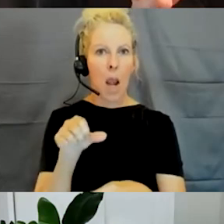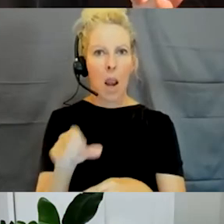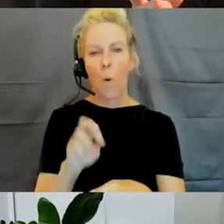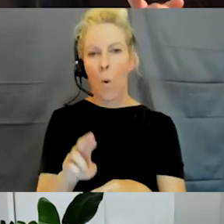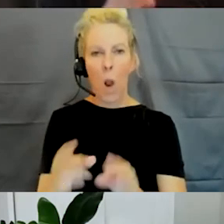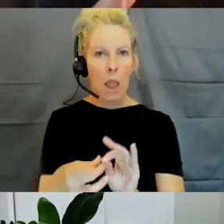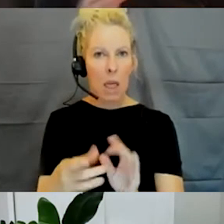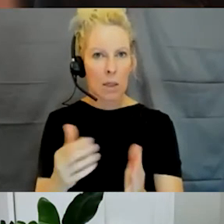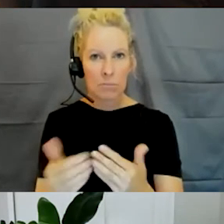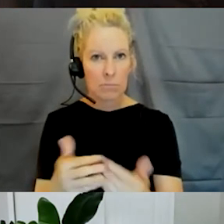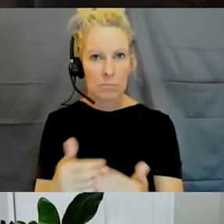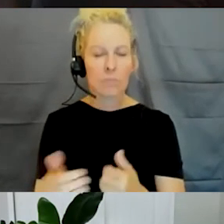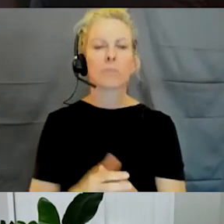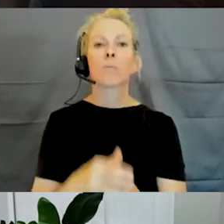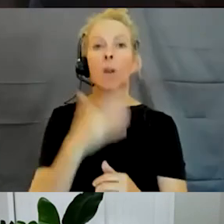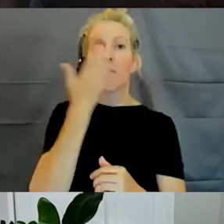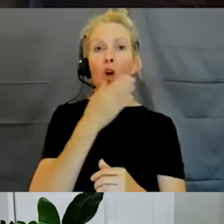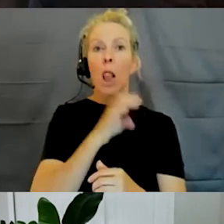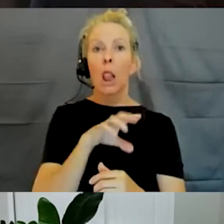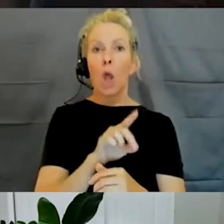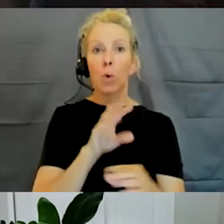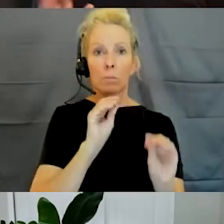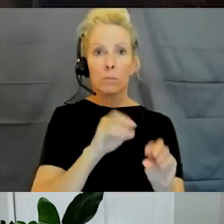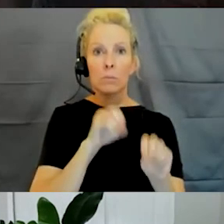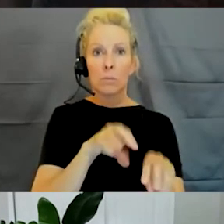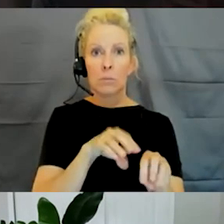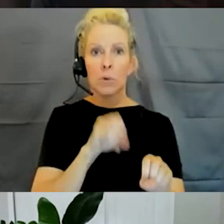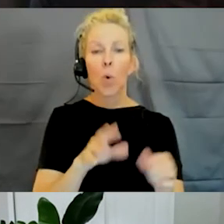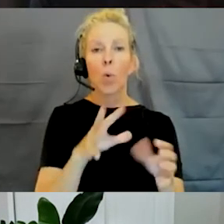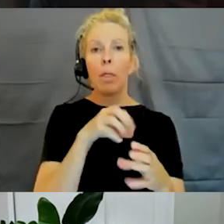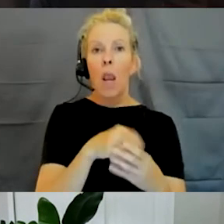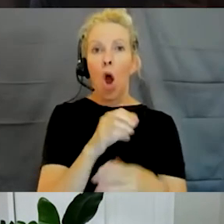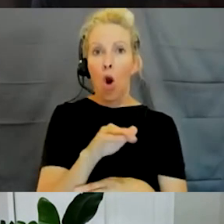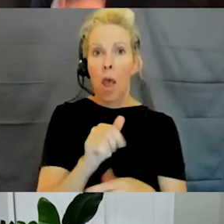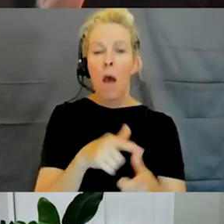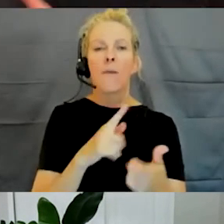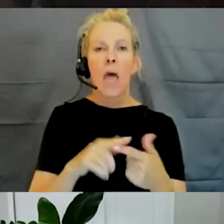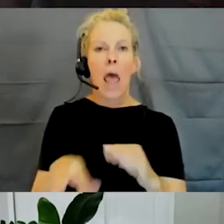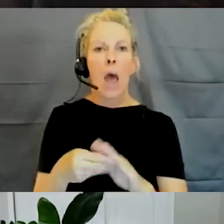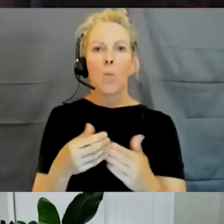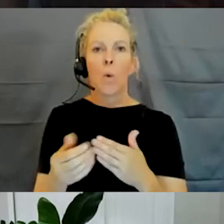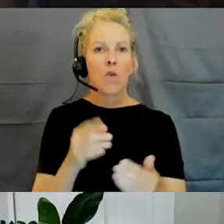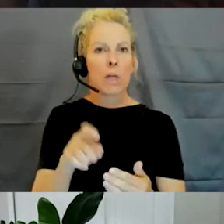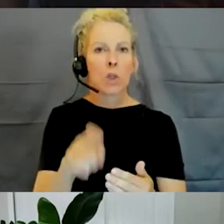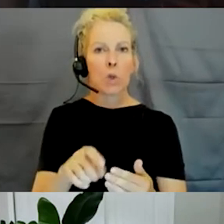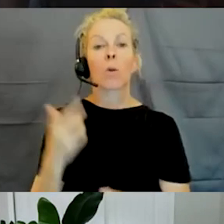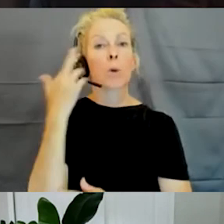the aria label and add whatever it is you need to. People using voice to activate links and